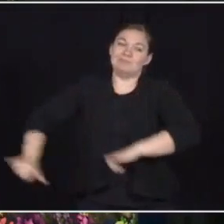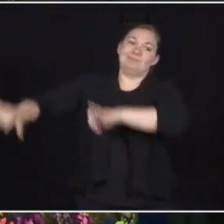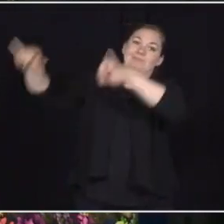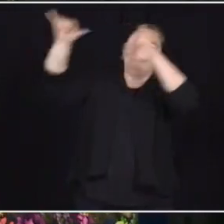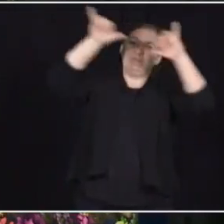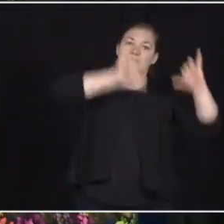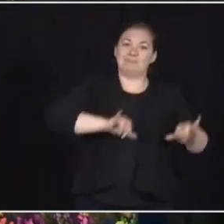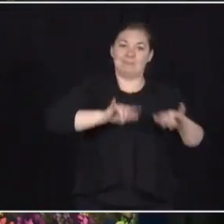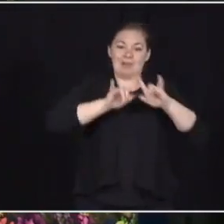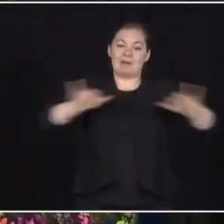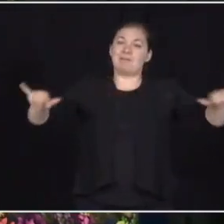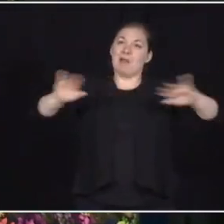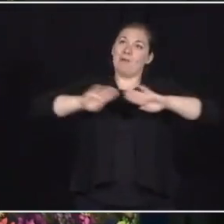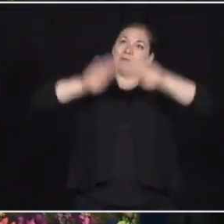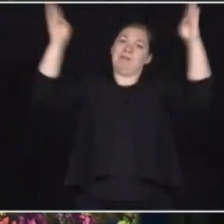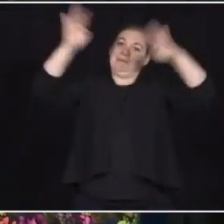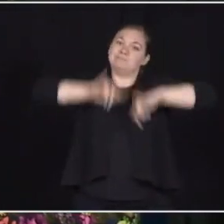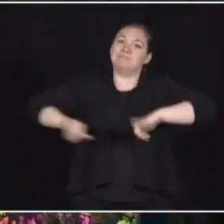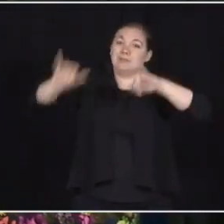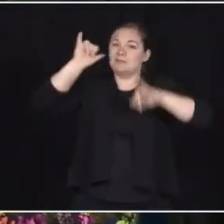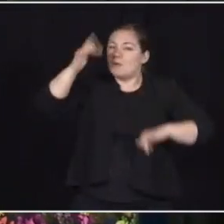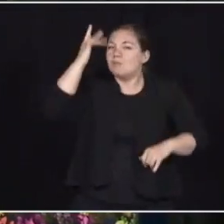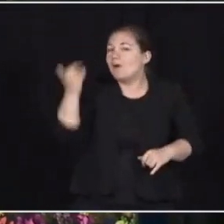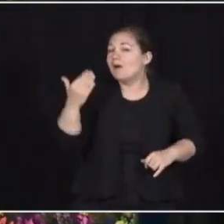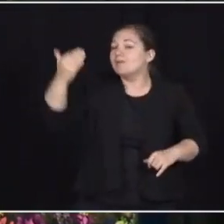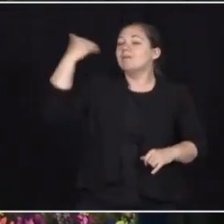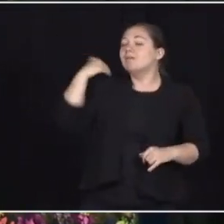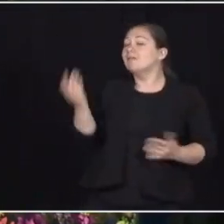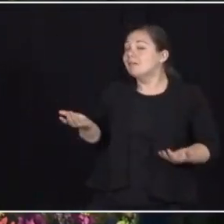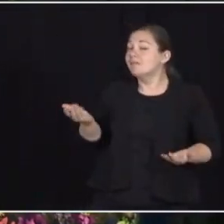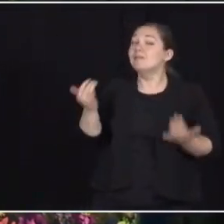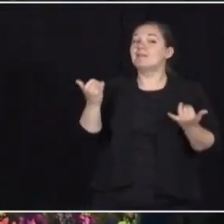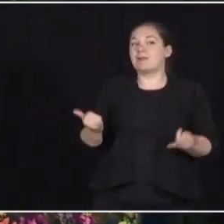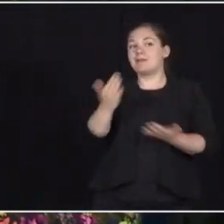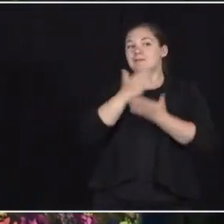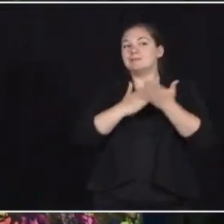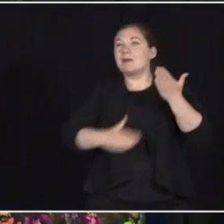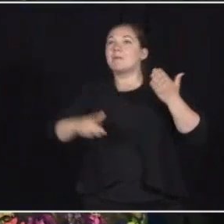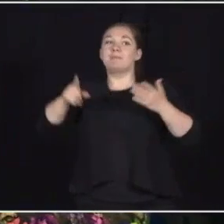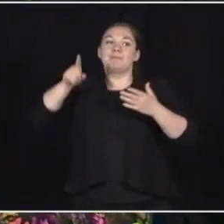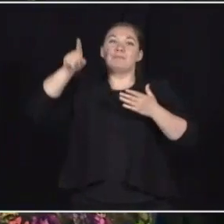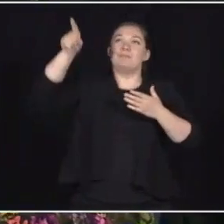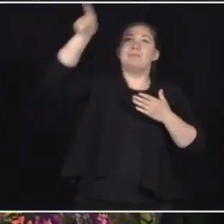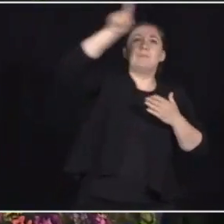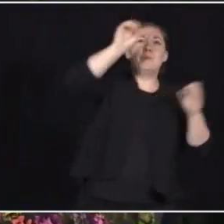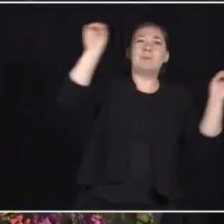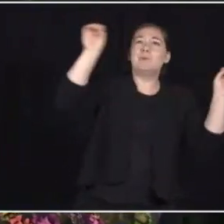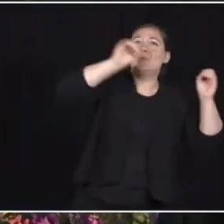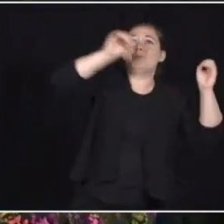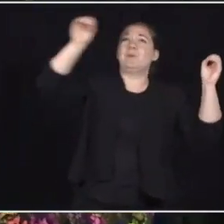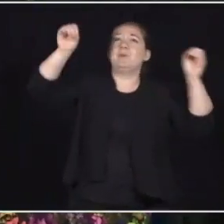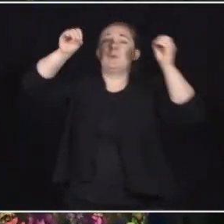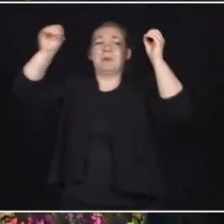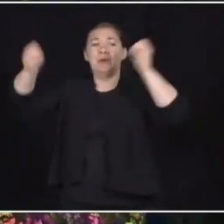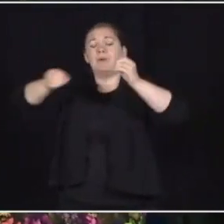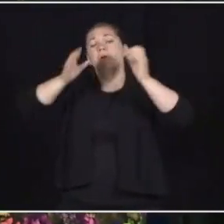and other areas weren't. But, I hear you loud and clear. You know,